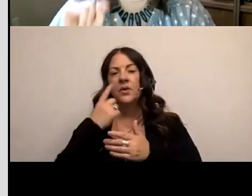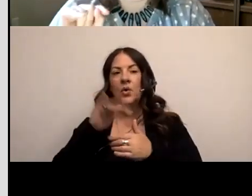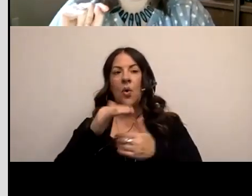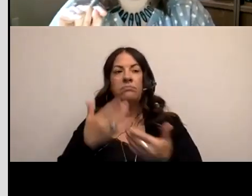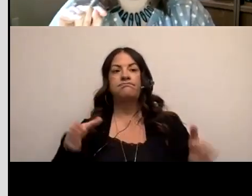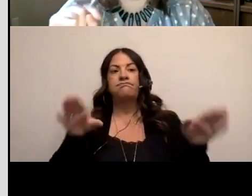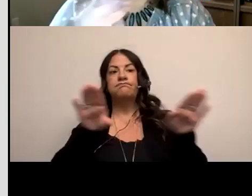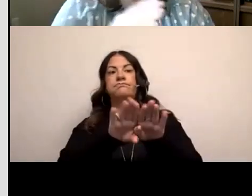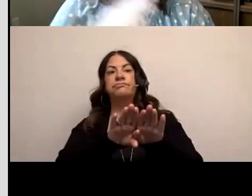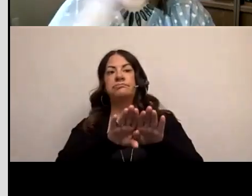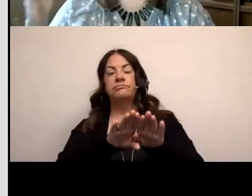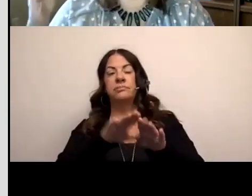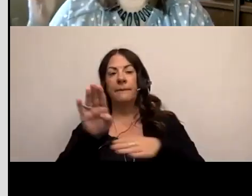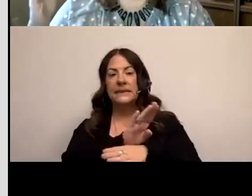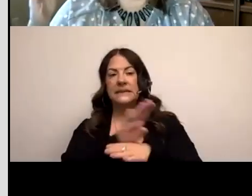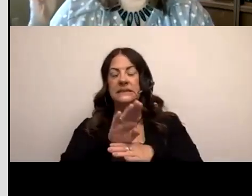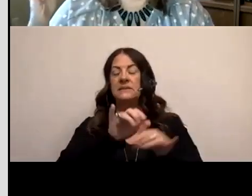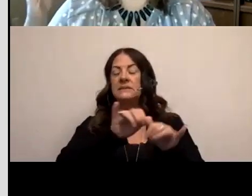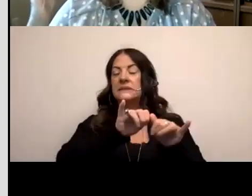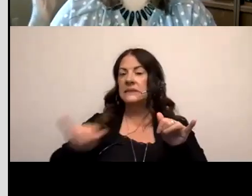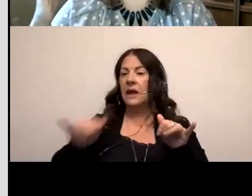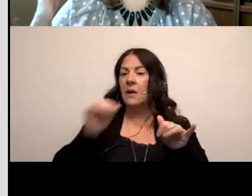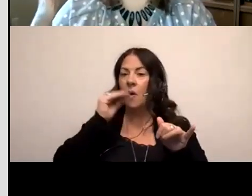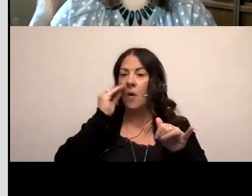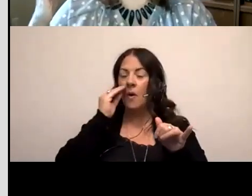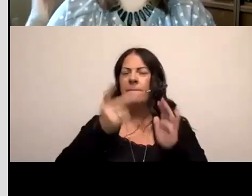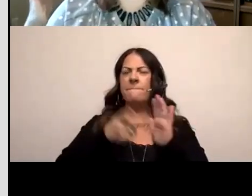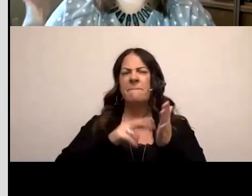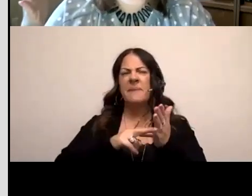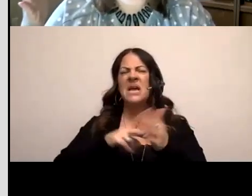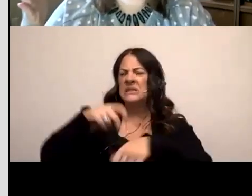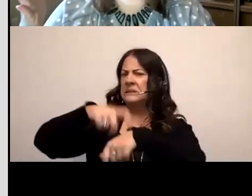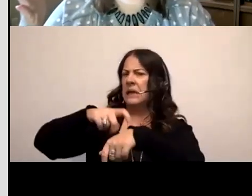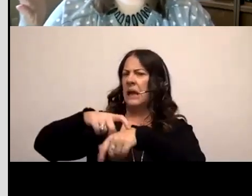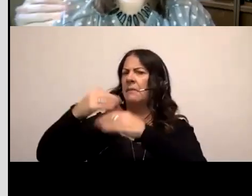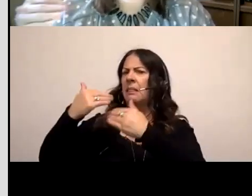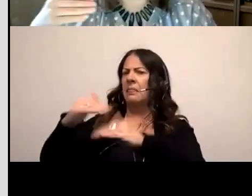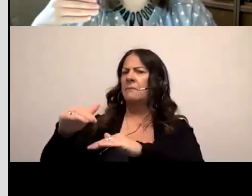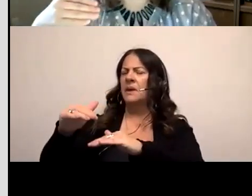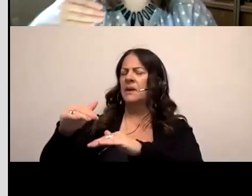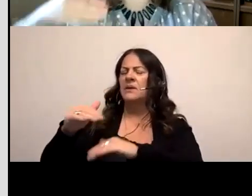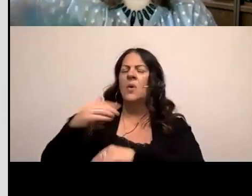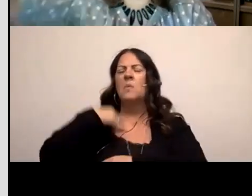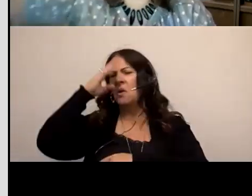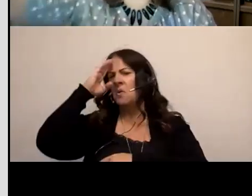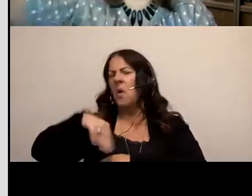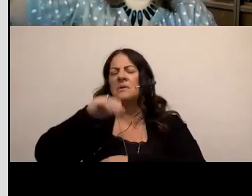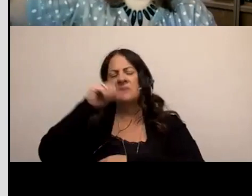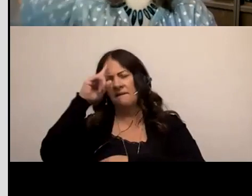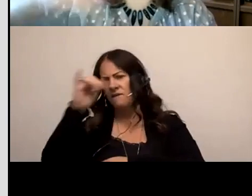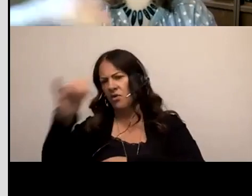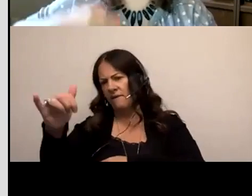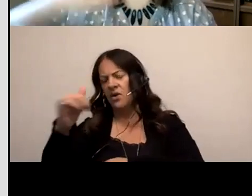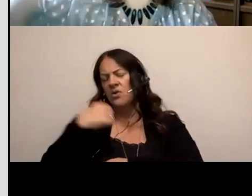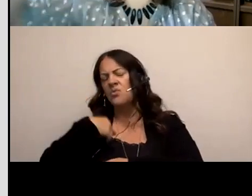HOME ORDER IT'S TIME LIMITED IT FEELS LIKE IT'S GOING ON FOREVER, WE KNOW THERE'S GOING